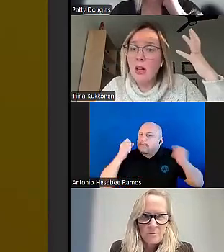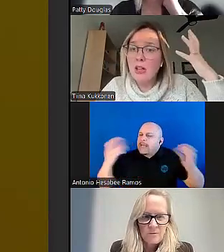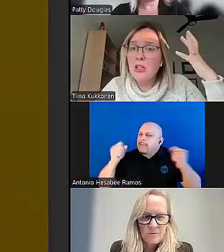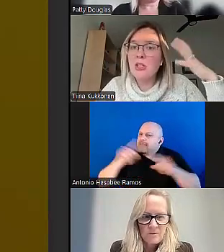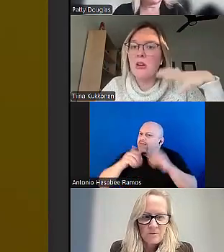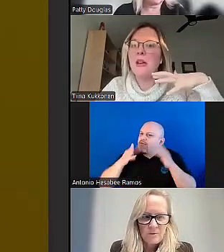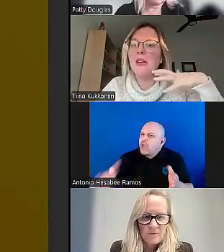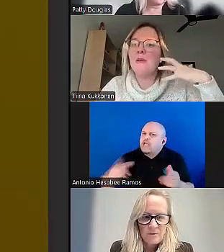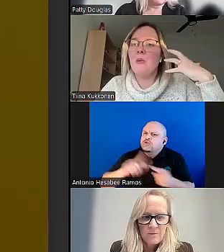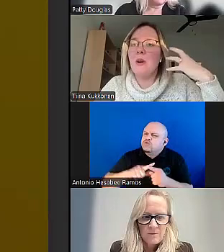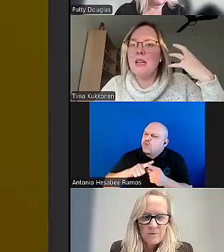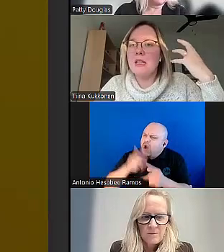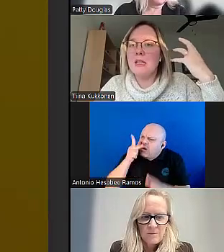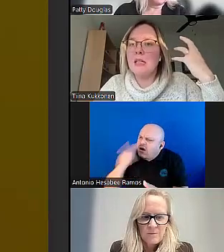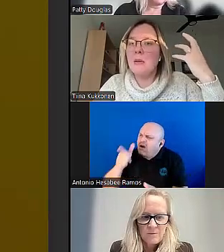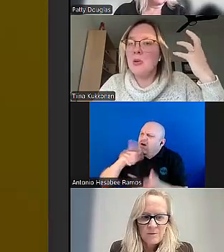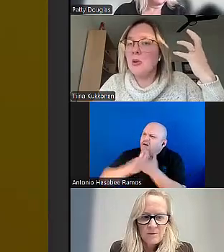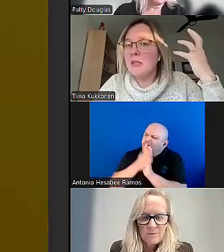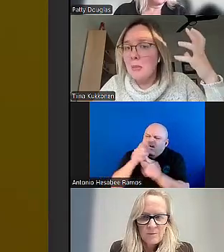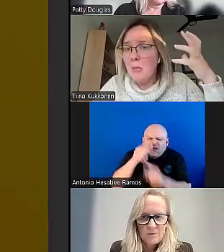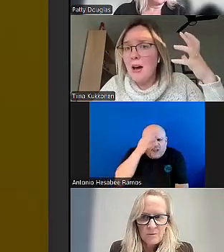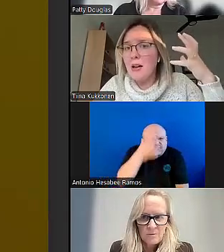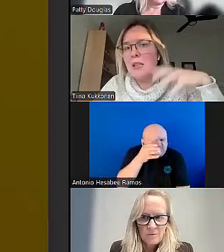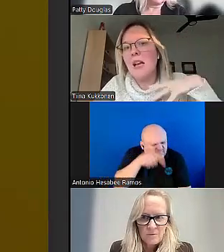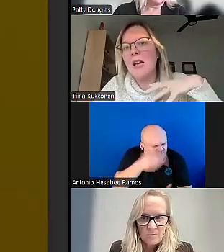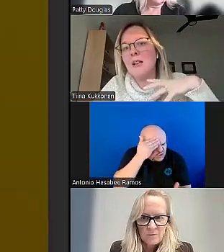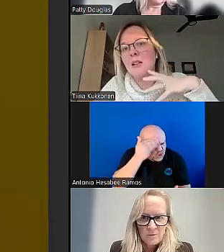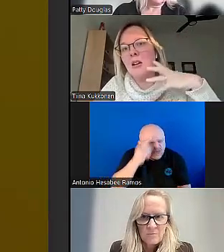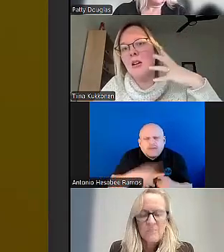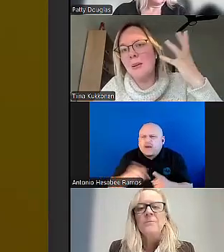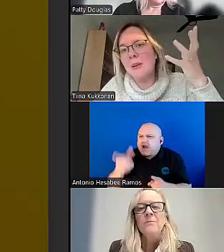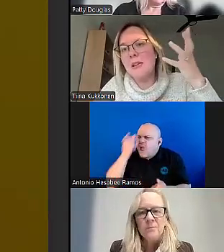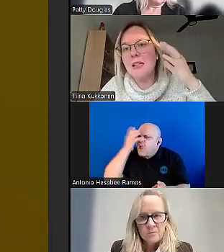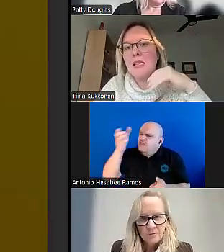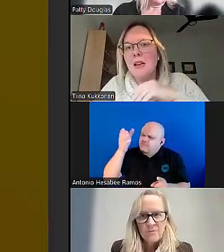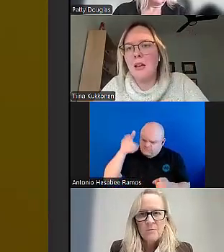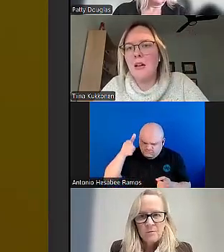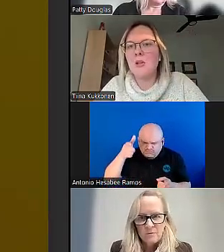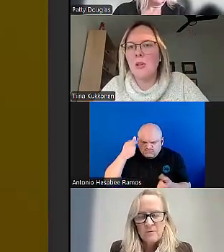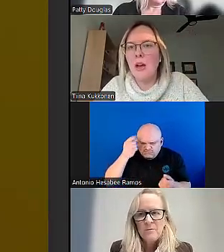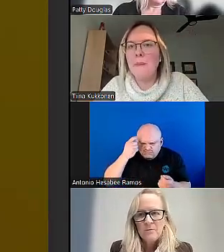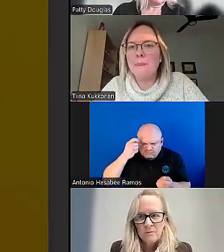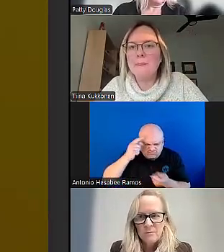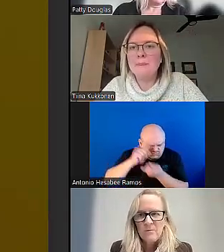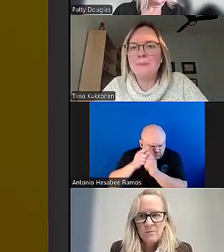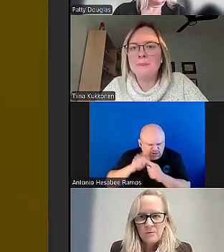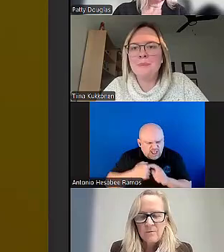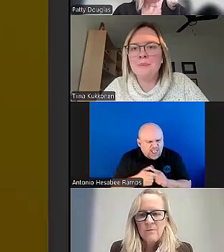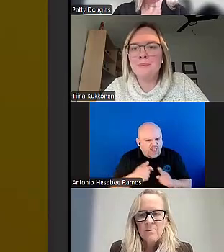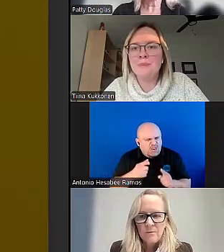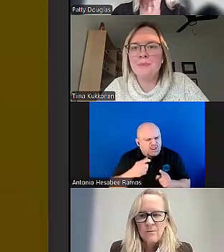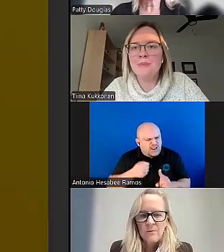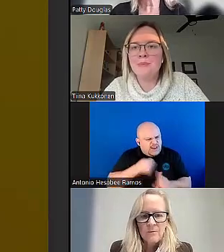knowledge. There are many different ways to conceptualize impact, and ABKT allows for that.